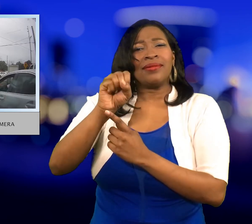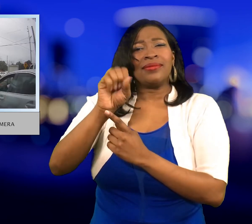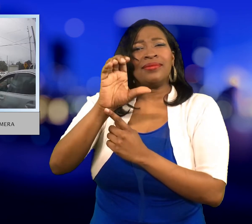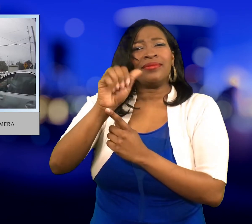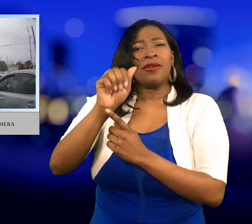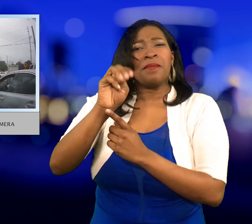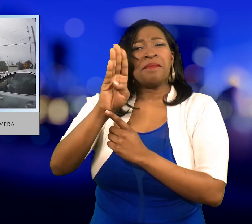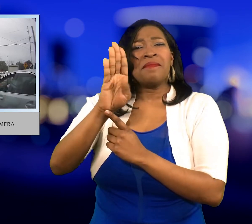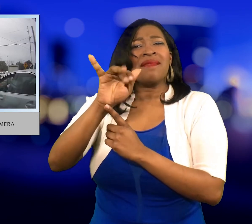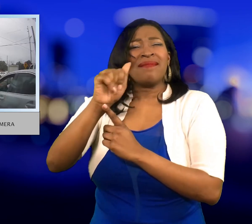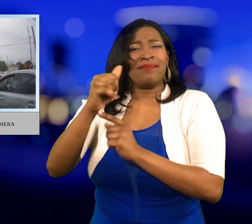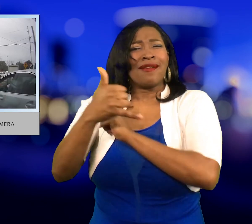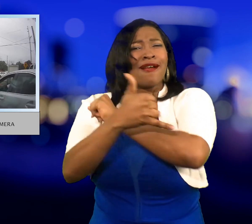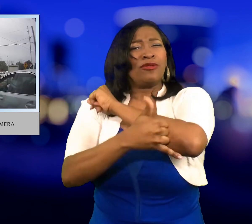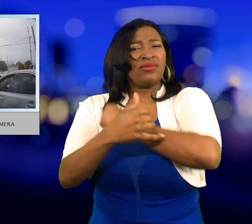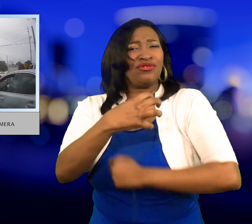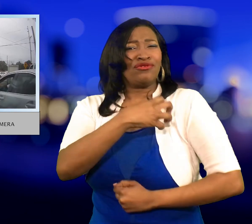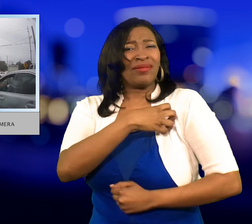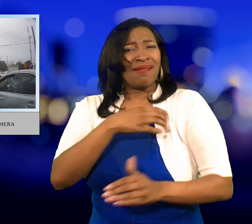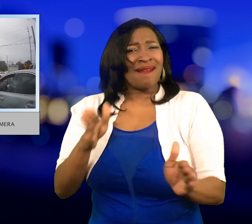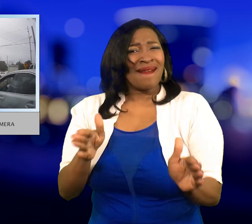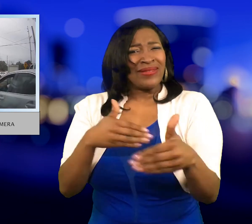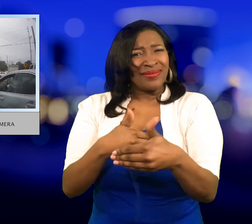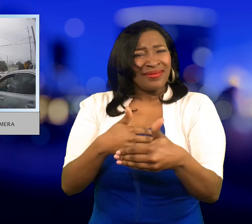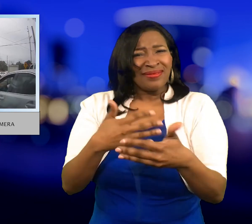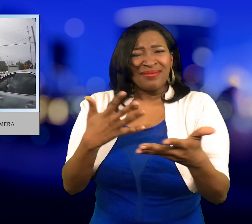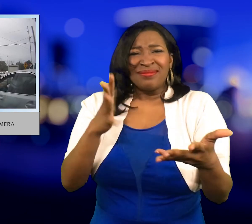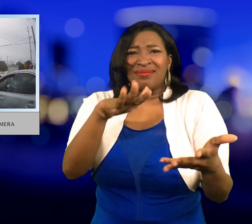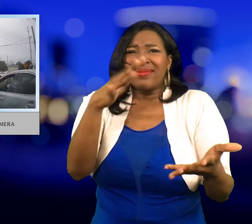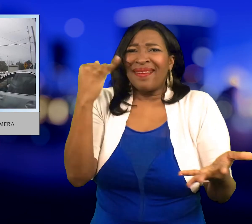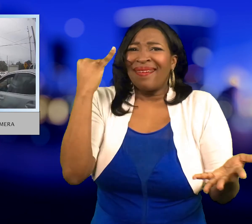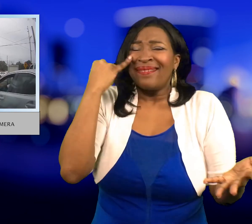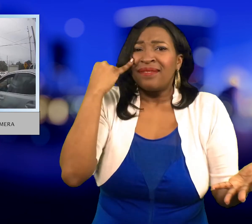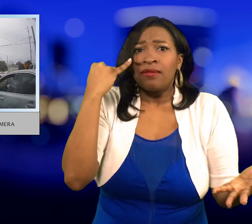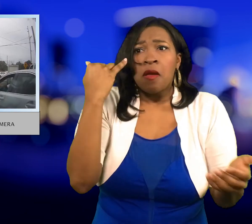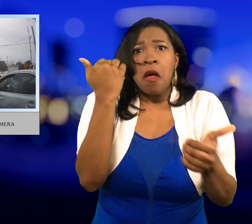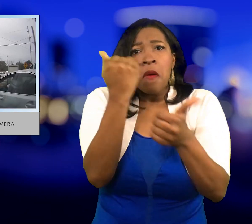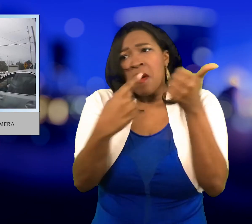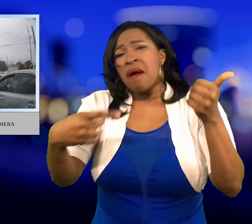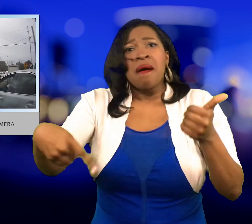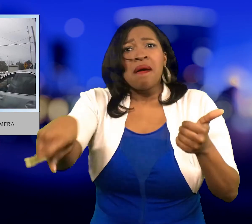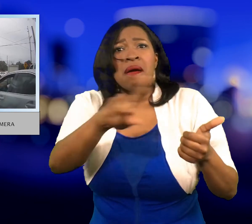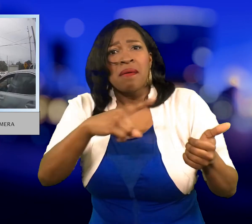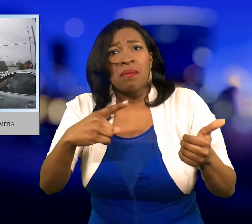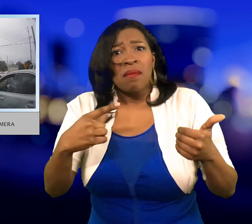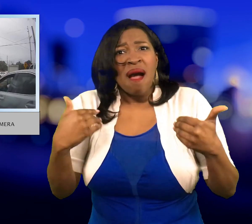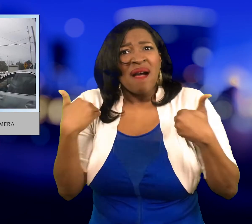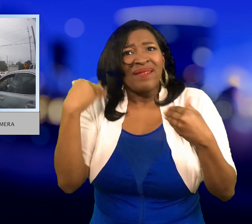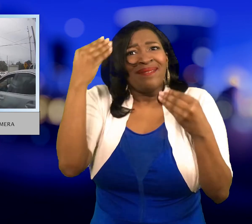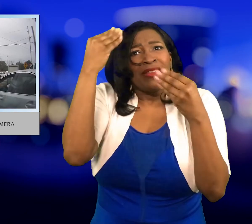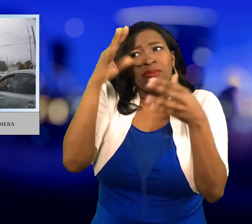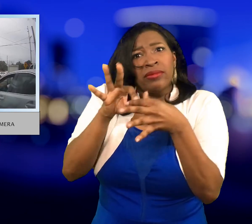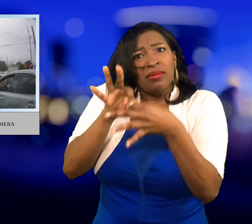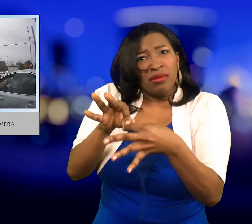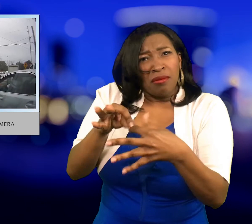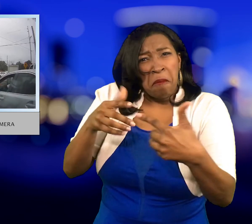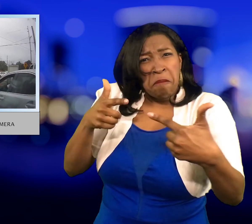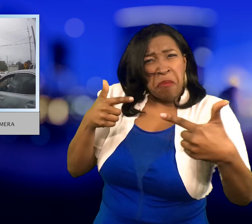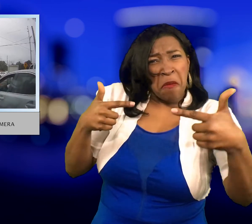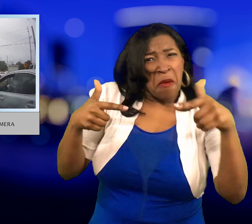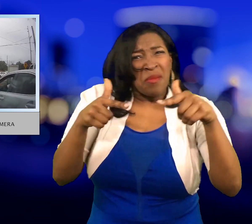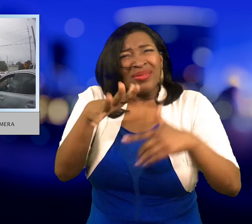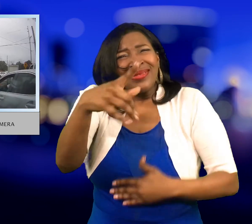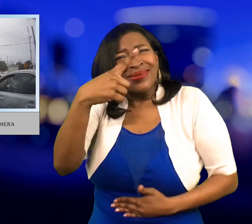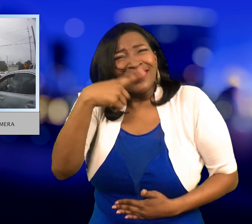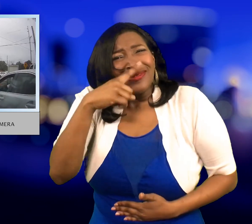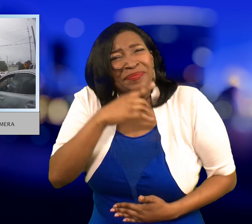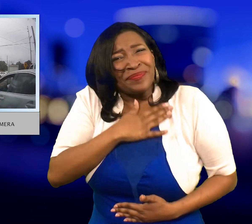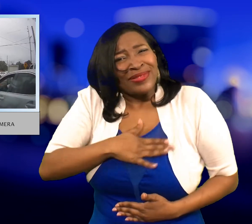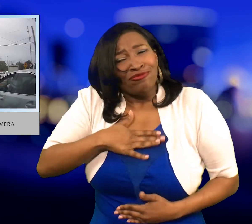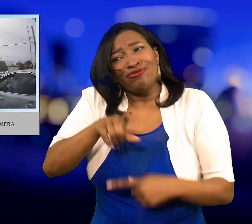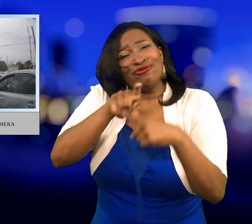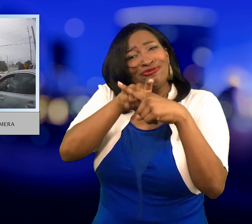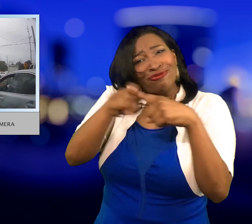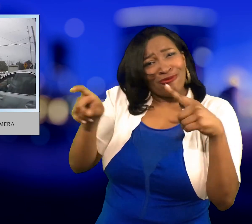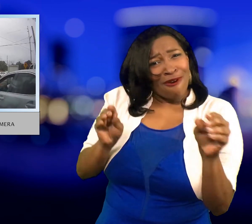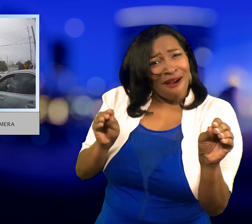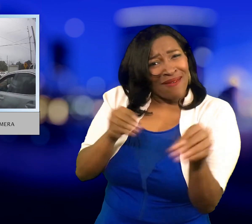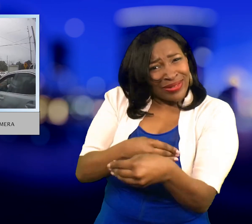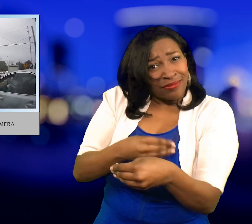Anyone with information on the shooting is asked to call the Escambia County Sheriff's